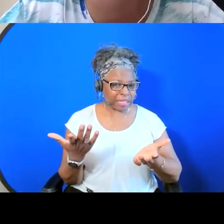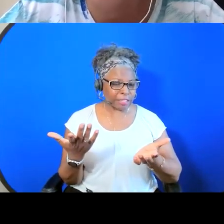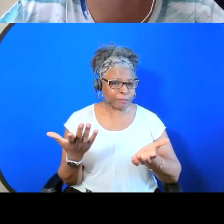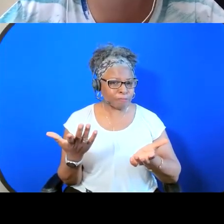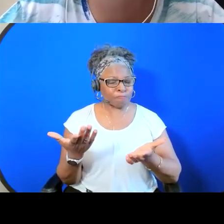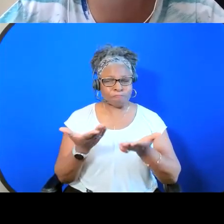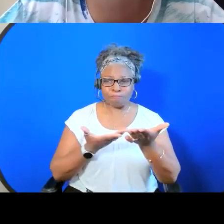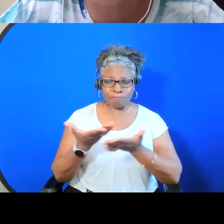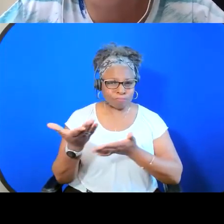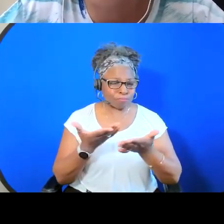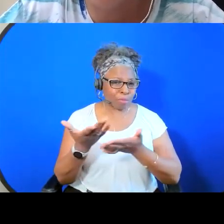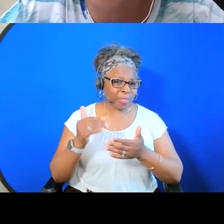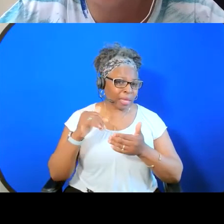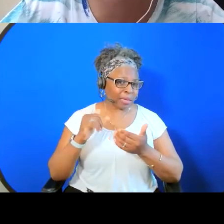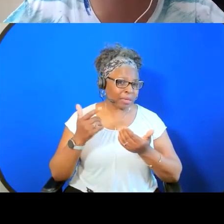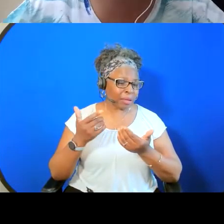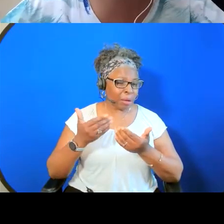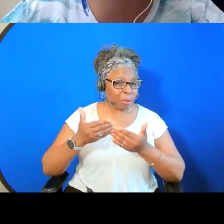but as we moved forward in our cooking activity, and people